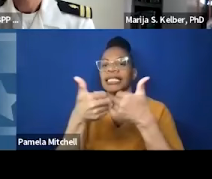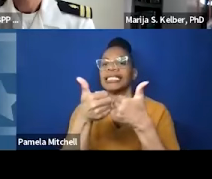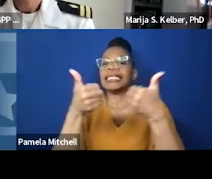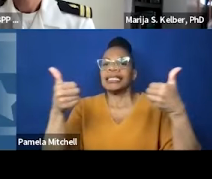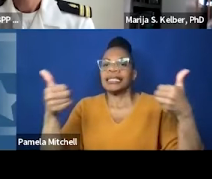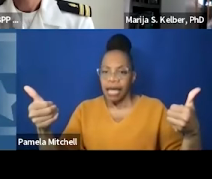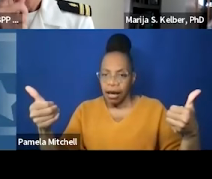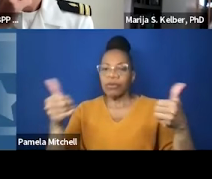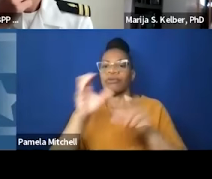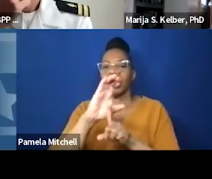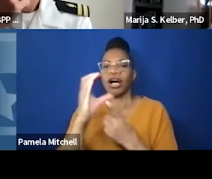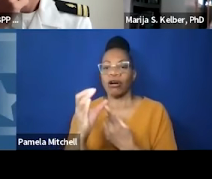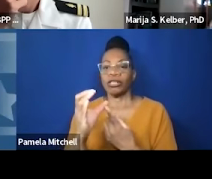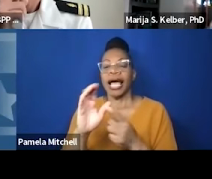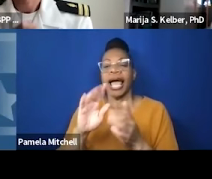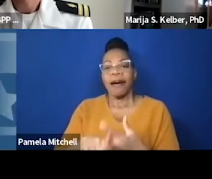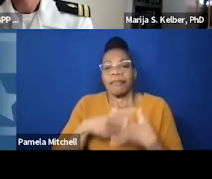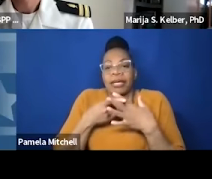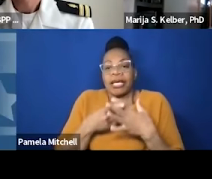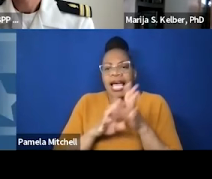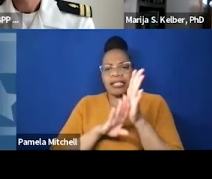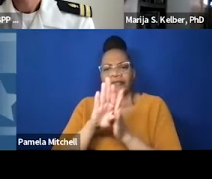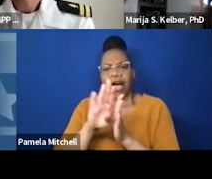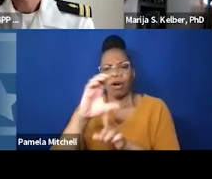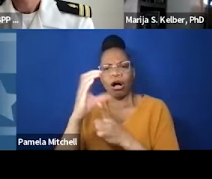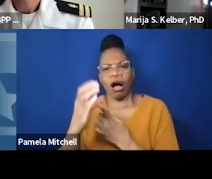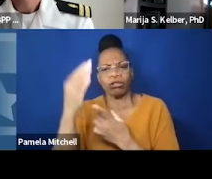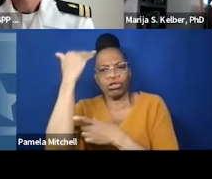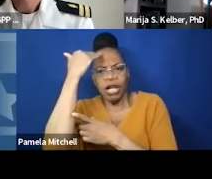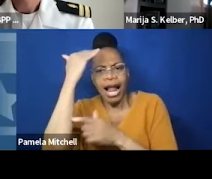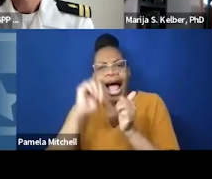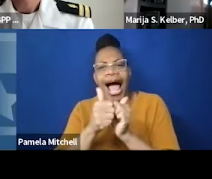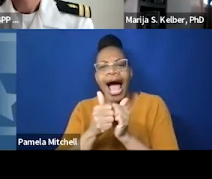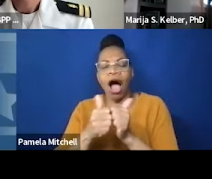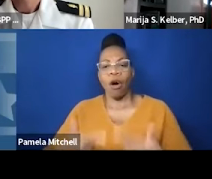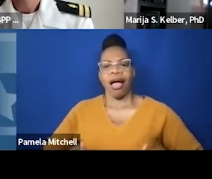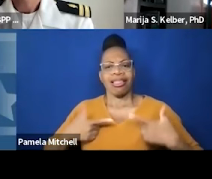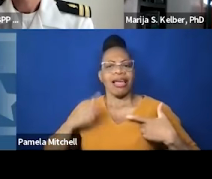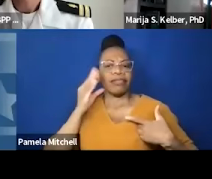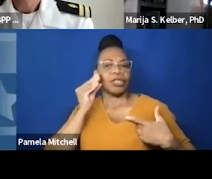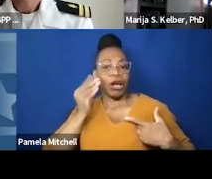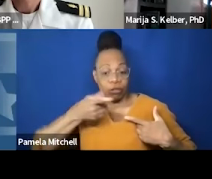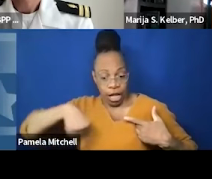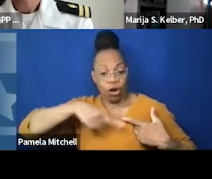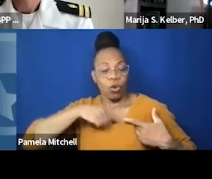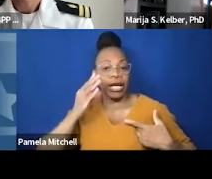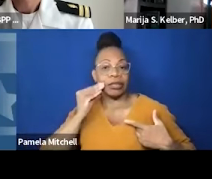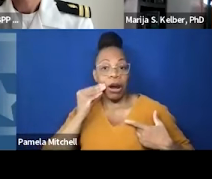and then starting to develop some cultural knowledge. You do that through lived experience, as a number of us have done, a number of you likely have done,